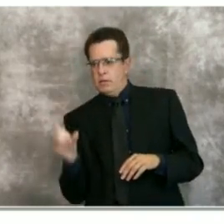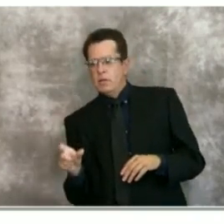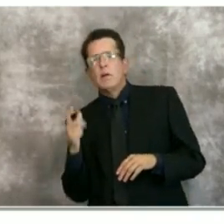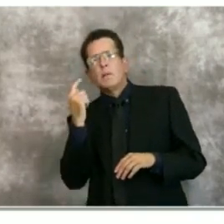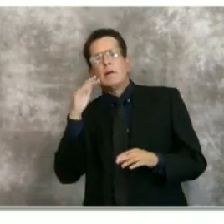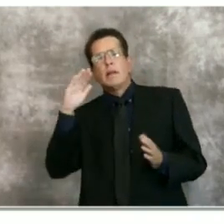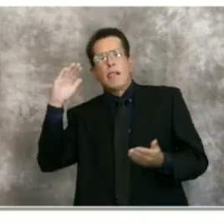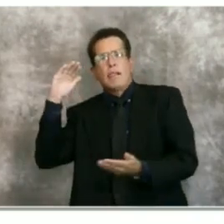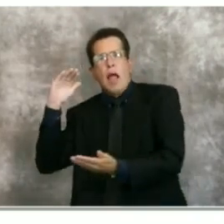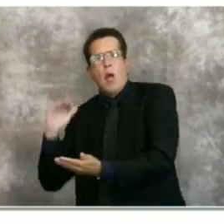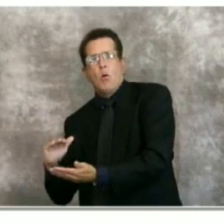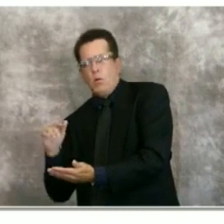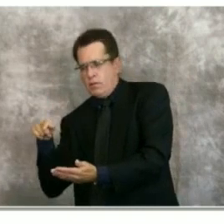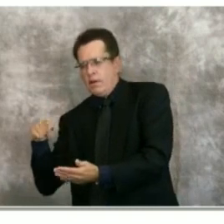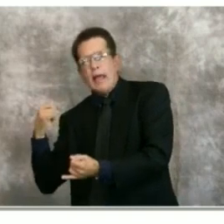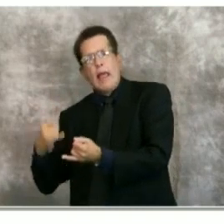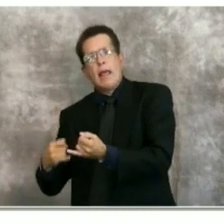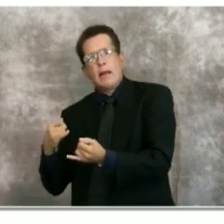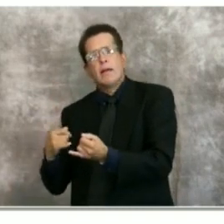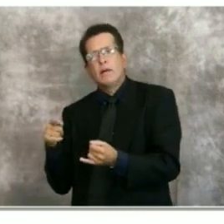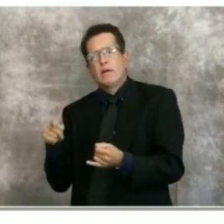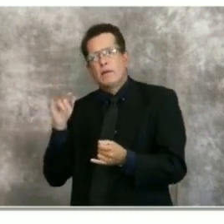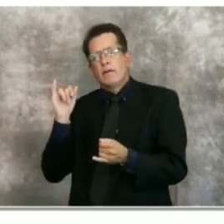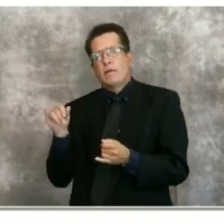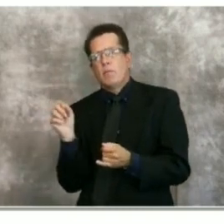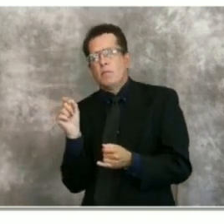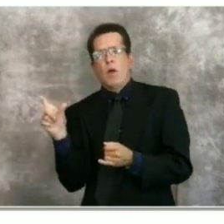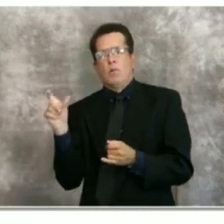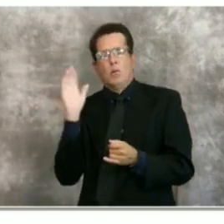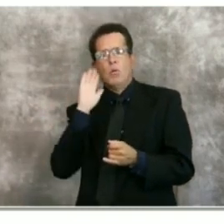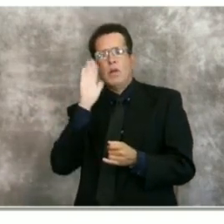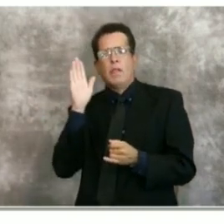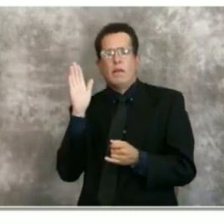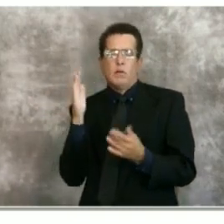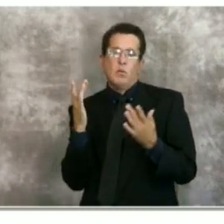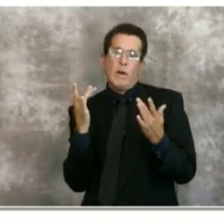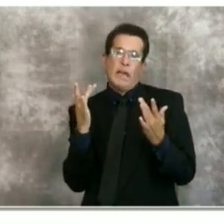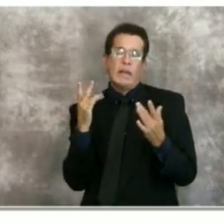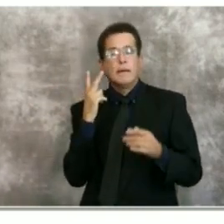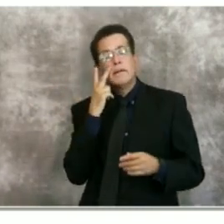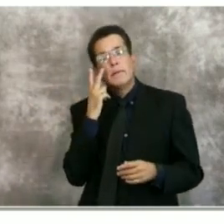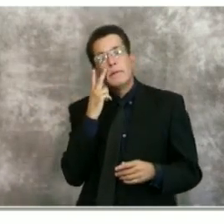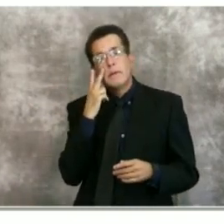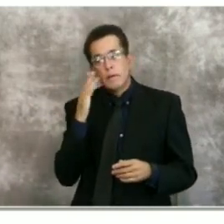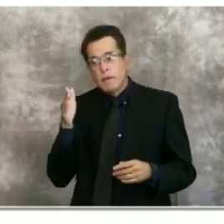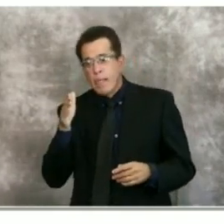WITH THE EXCEPTION OF SHADED OUT AREA ON THE RIGHT BECAUSE WE KNOW MORE CASES WILL OCCUR